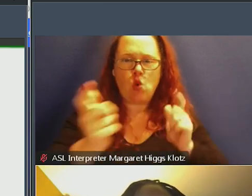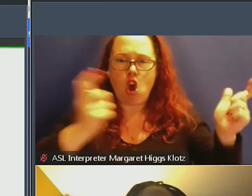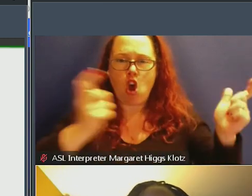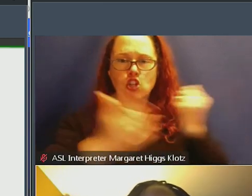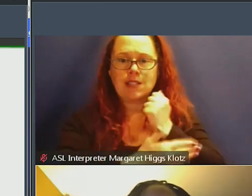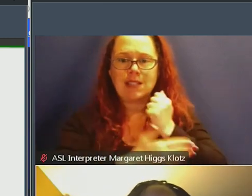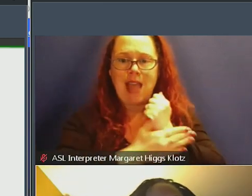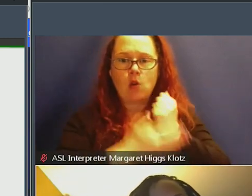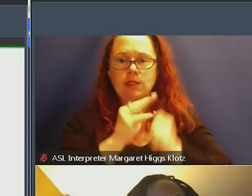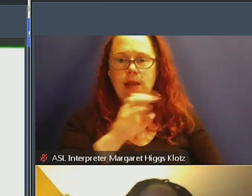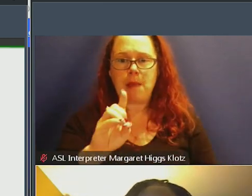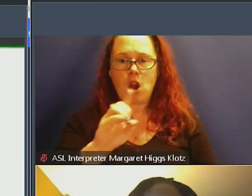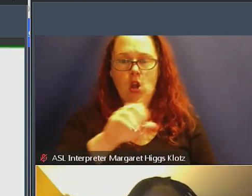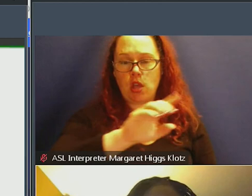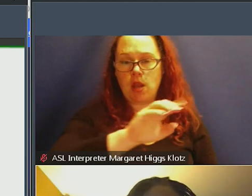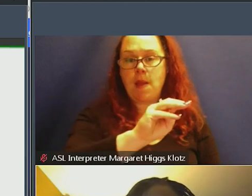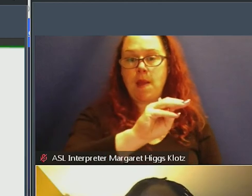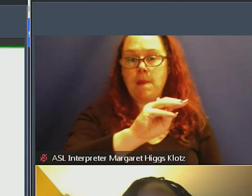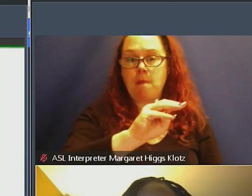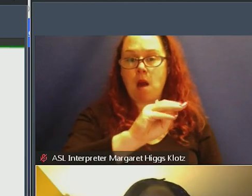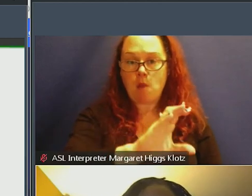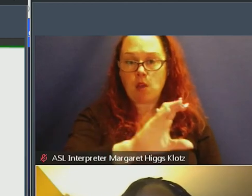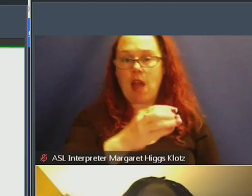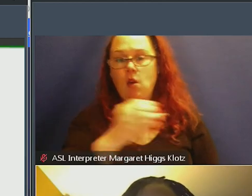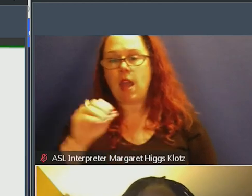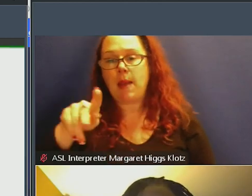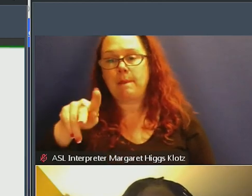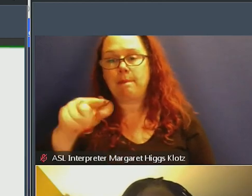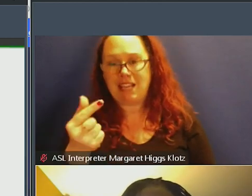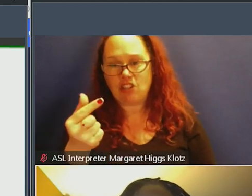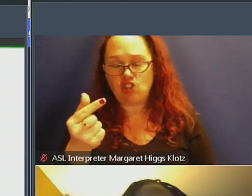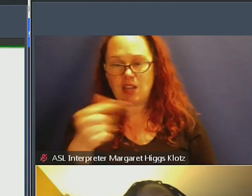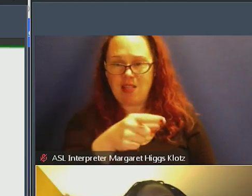They decided to create this new process called mandatory referral.